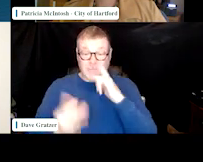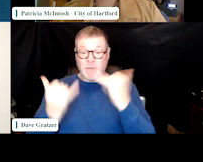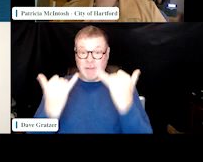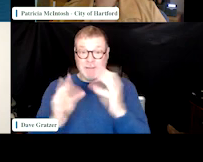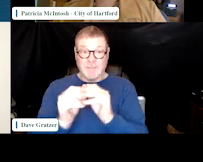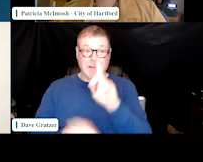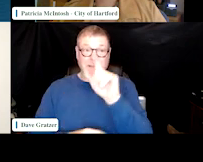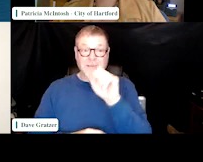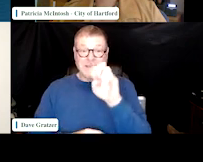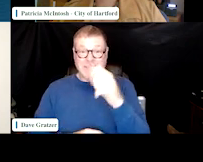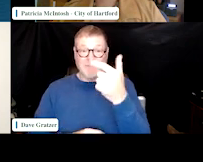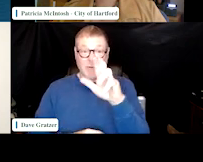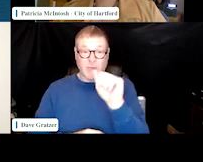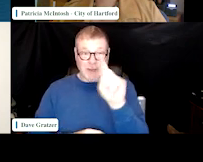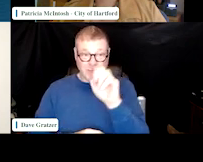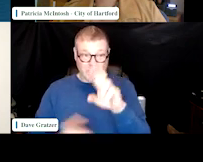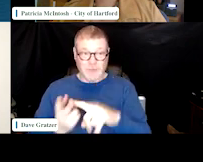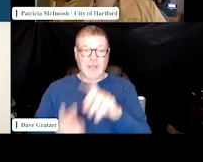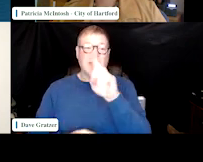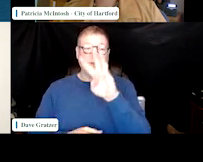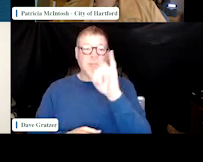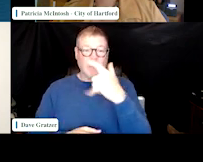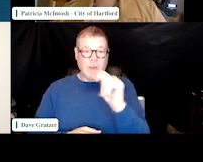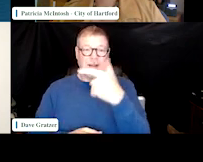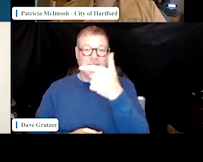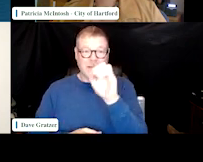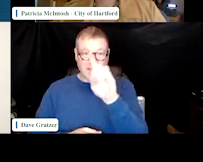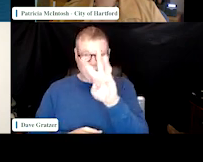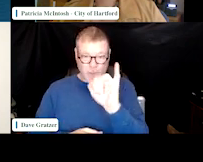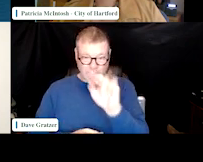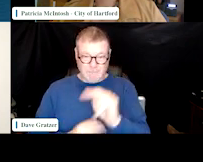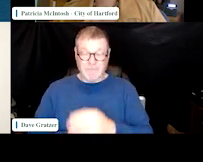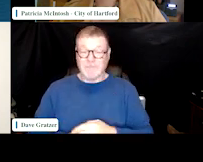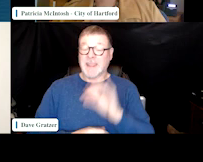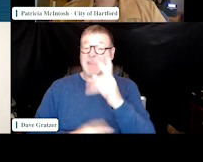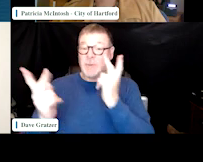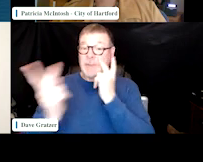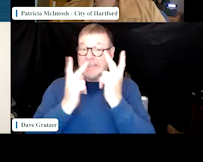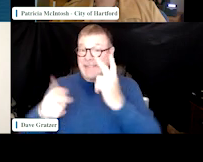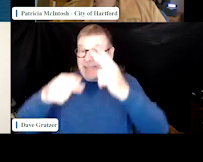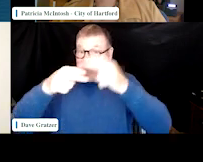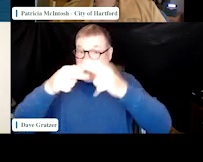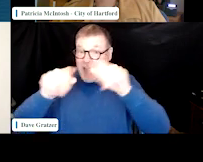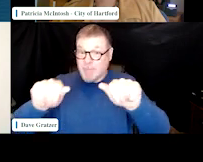are Dave Gratzer and Dwight Godwin. If you find their names on your screen, the little three dots,